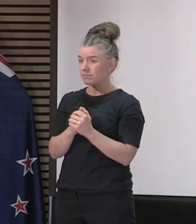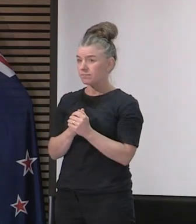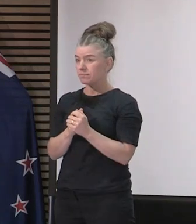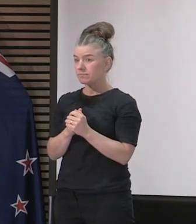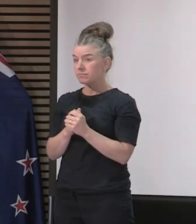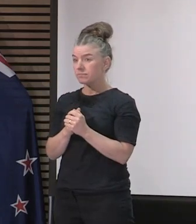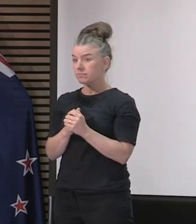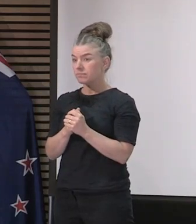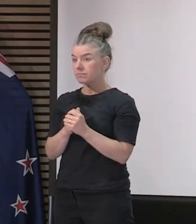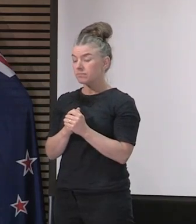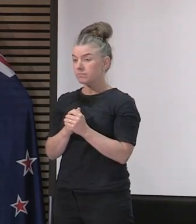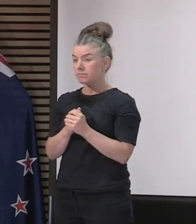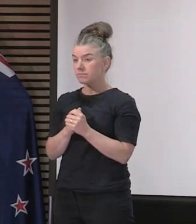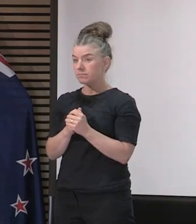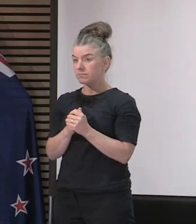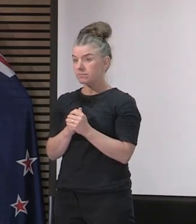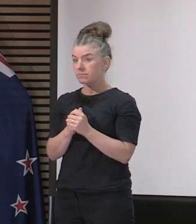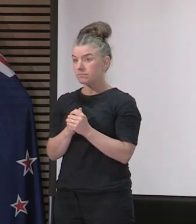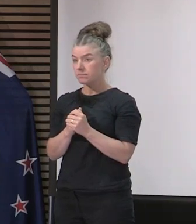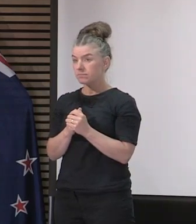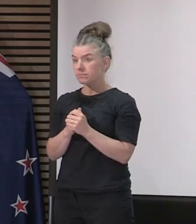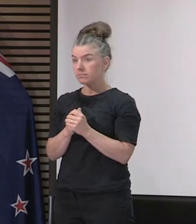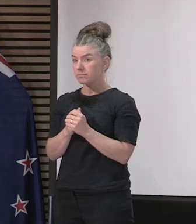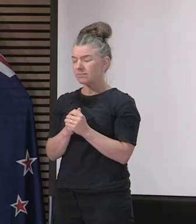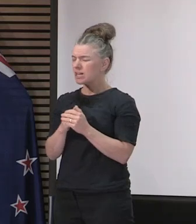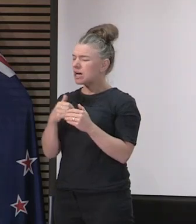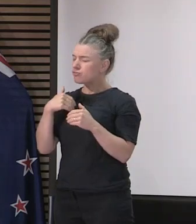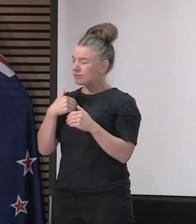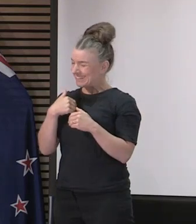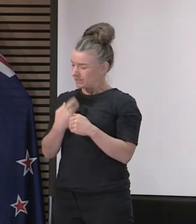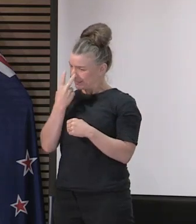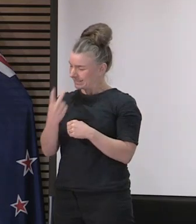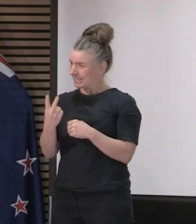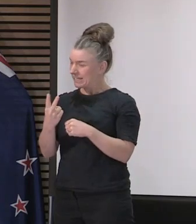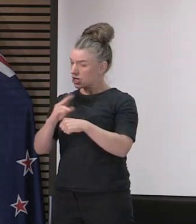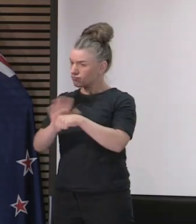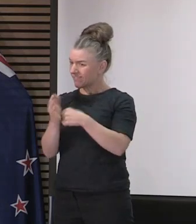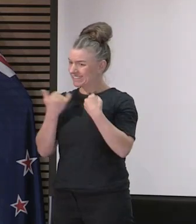level two looks like in more detail. That is not a decision